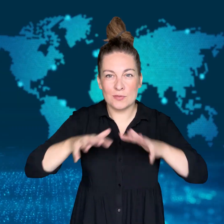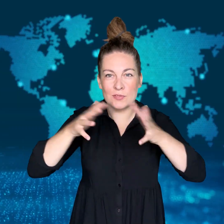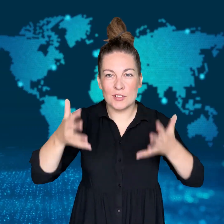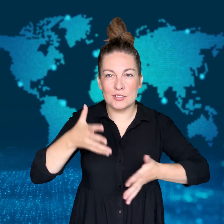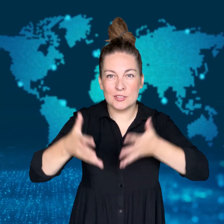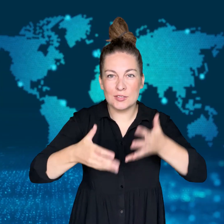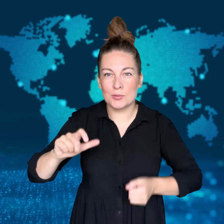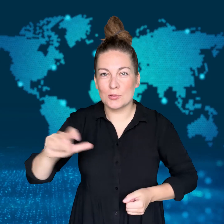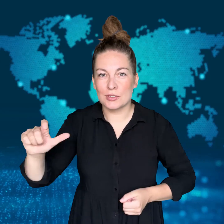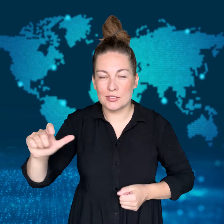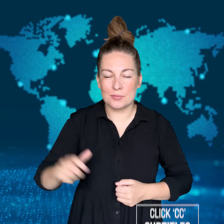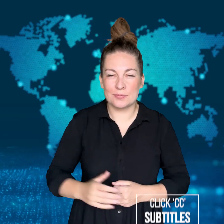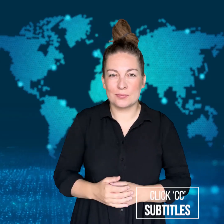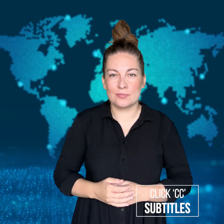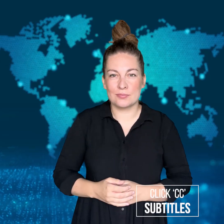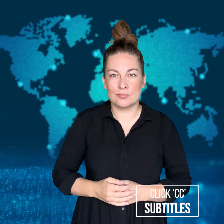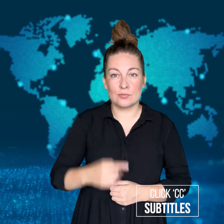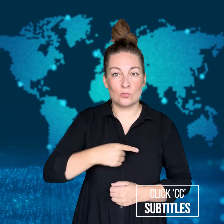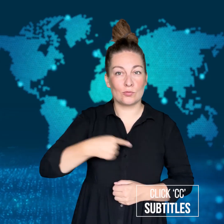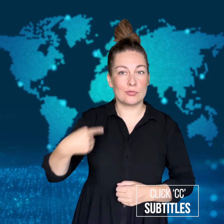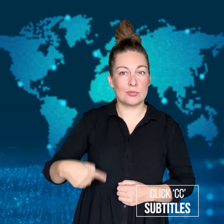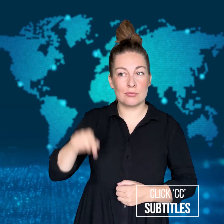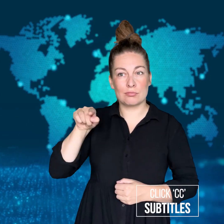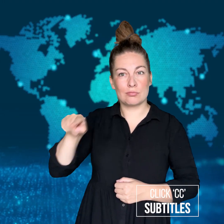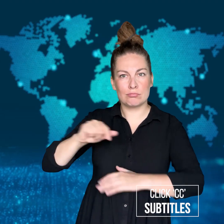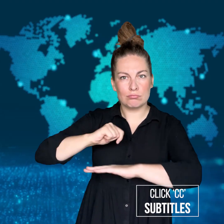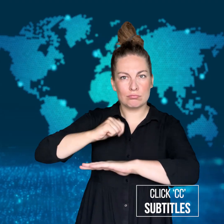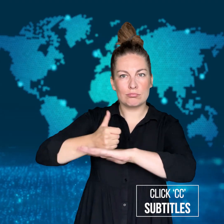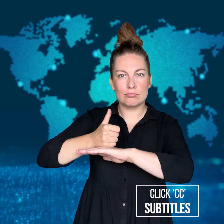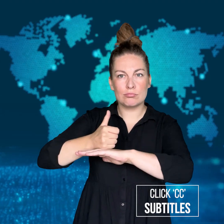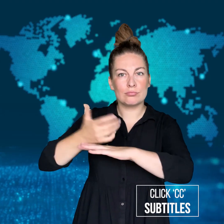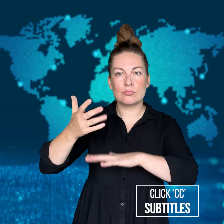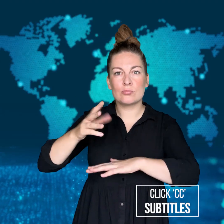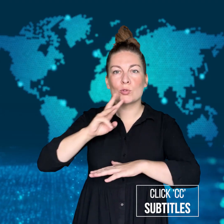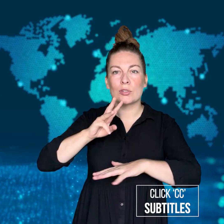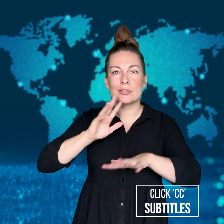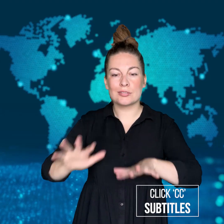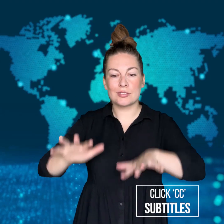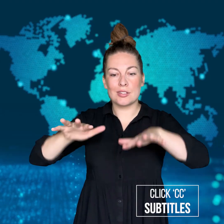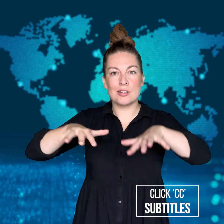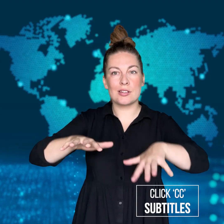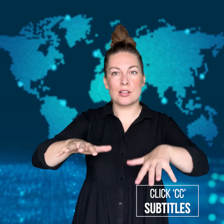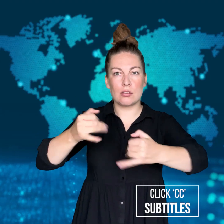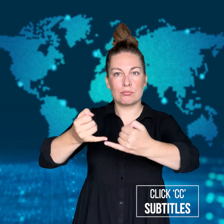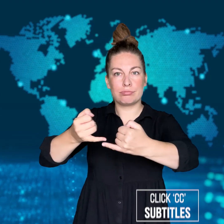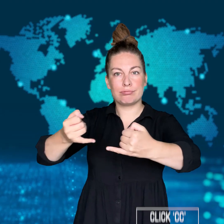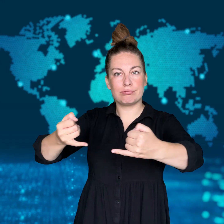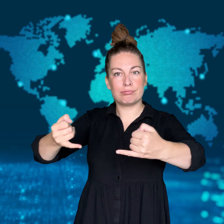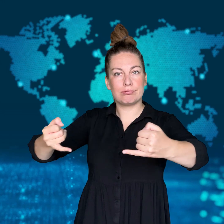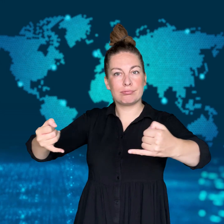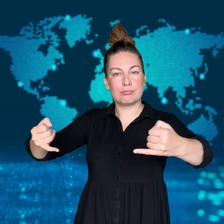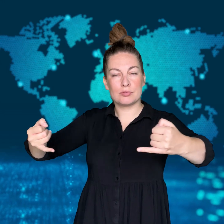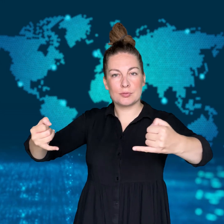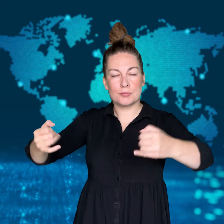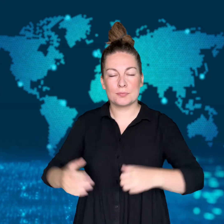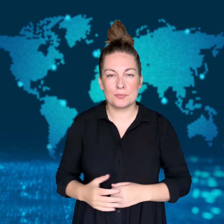Welcome to WorldSign Week! Floating barrier installed